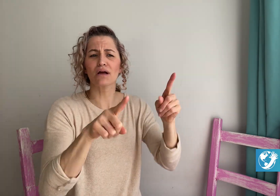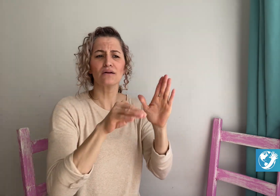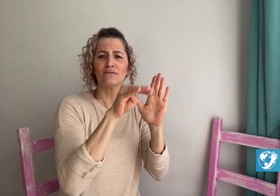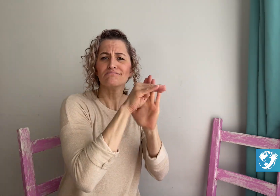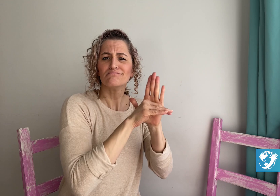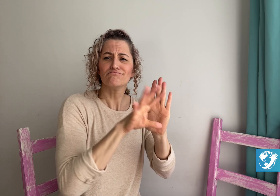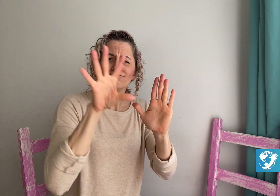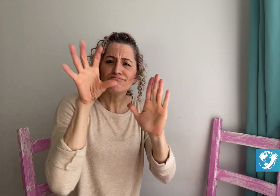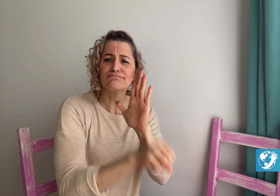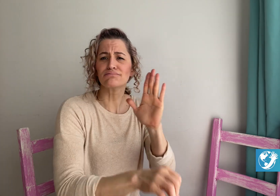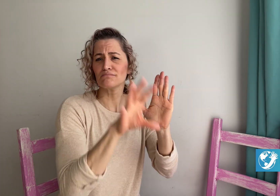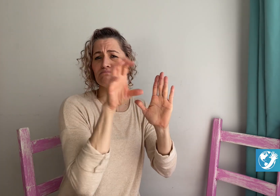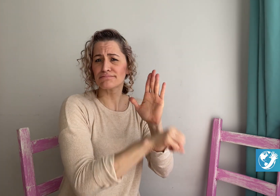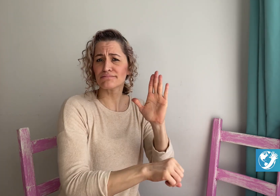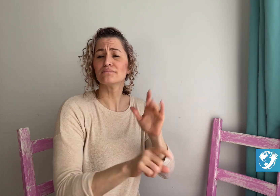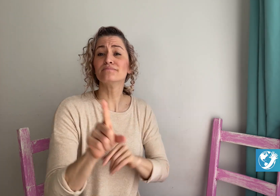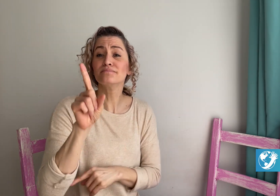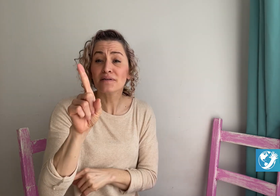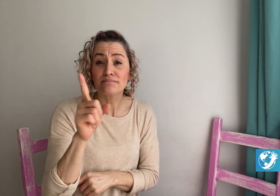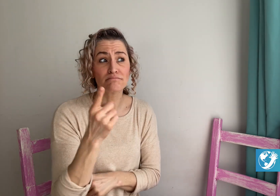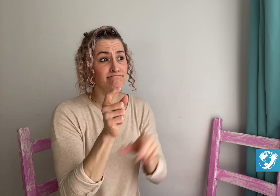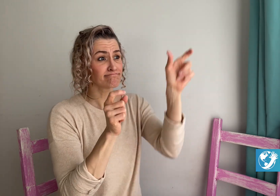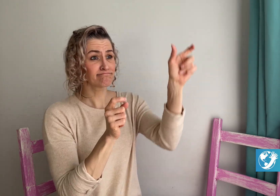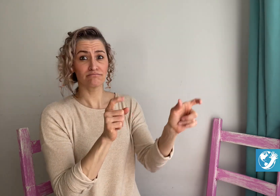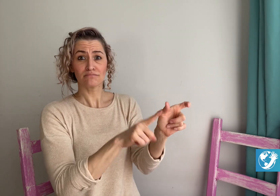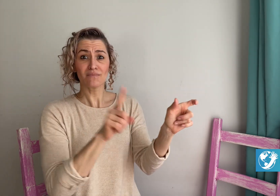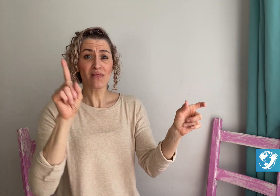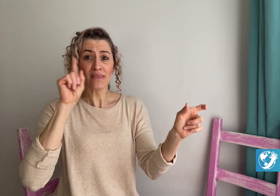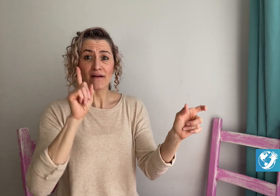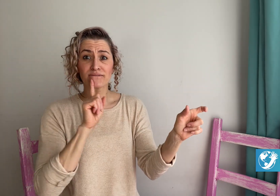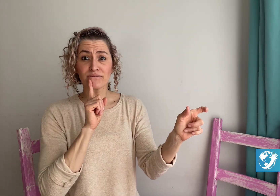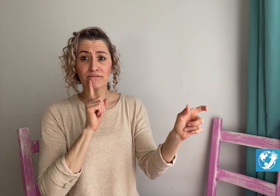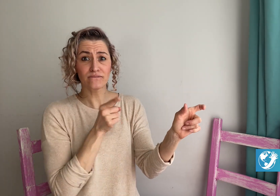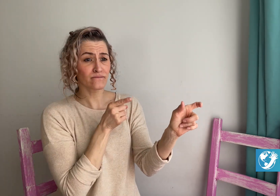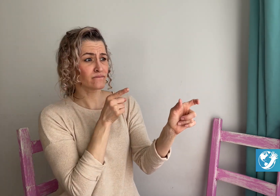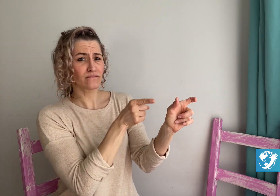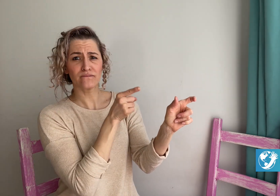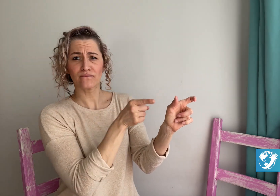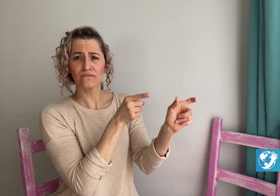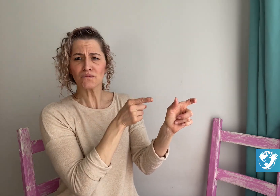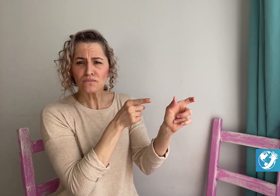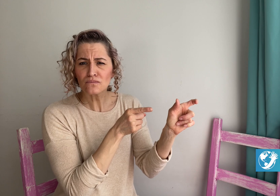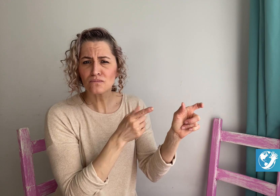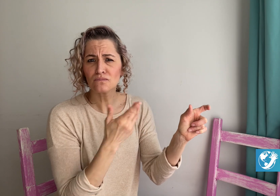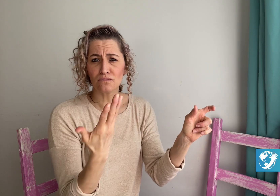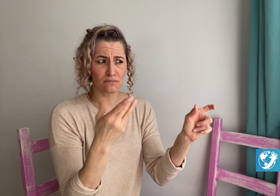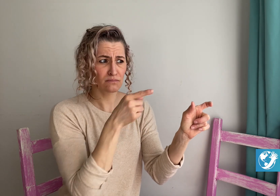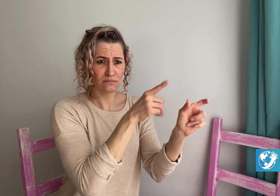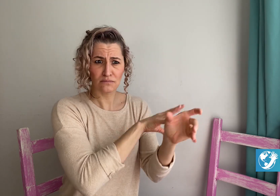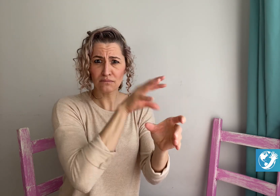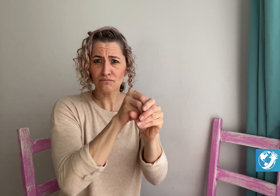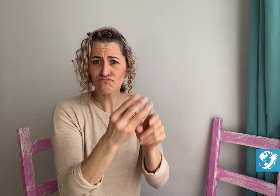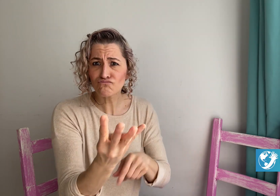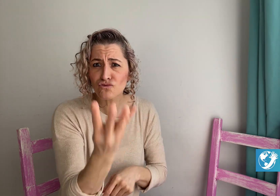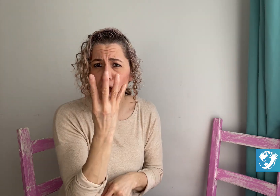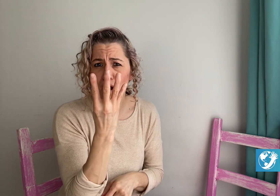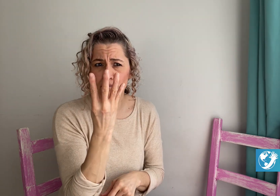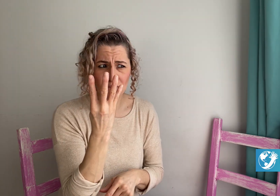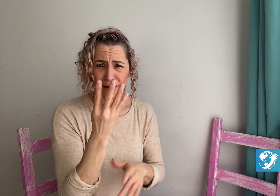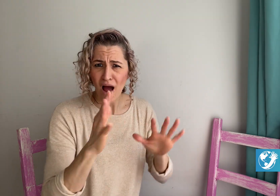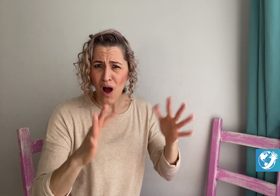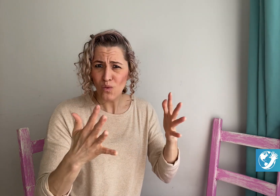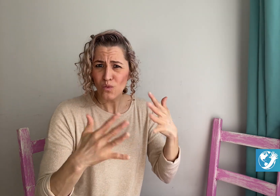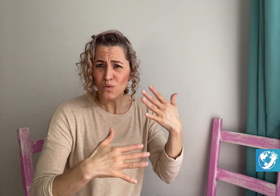for various crimes. What is it like for a Deaf person